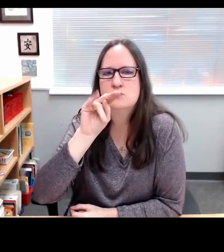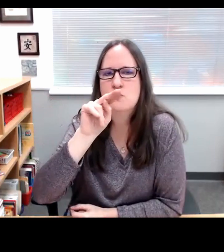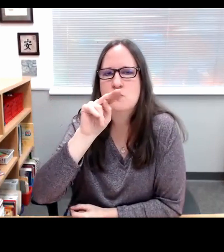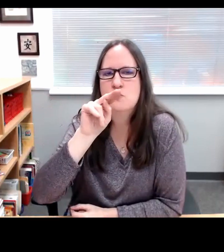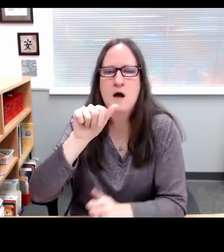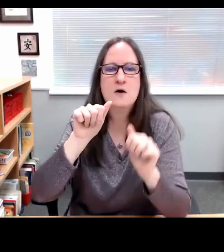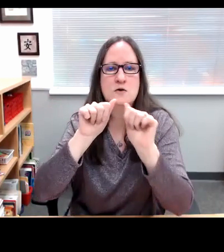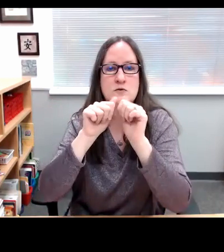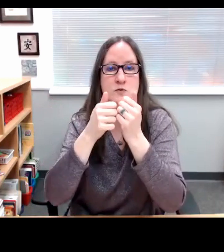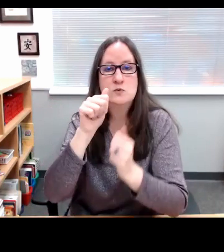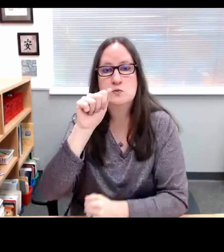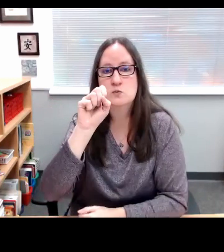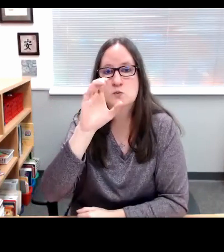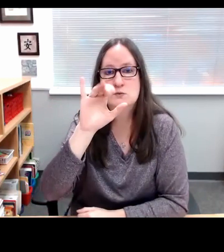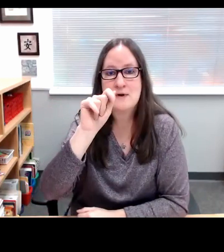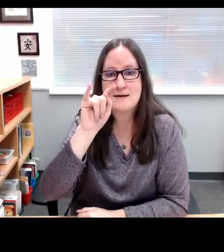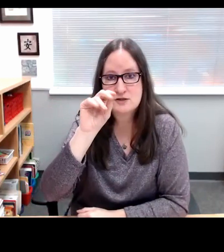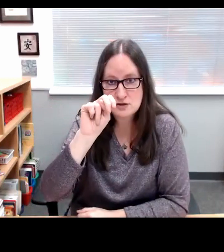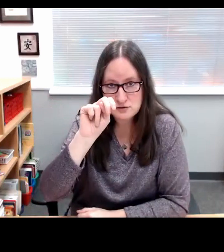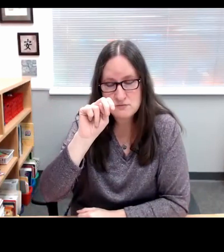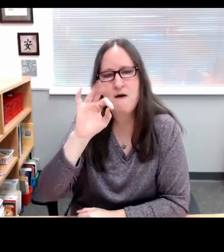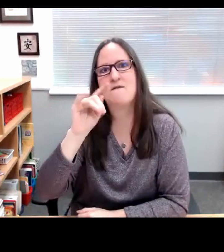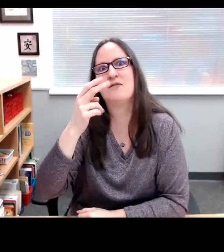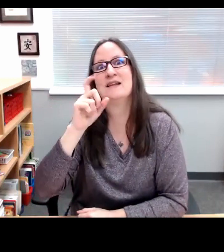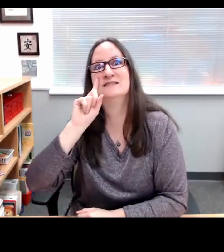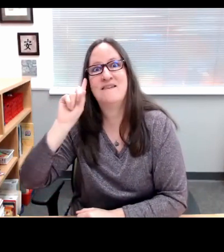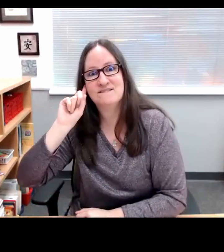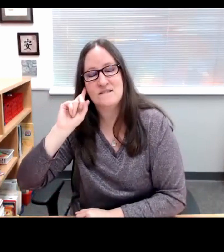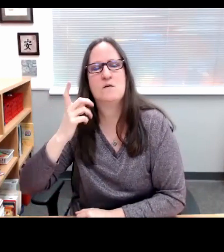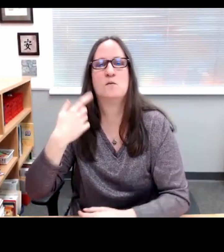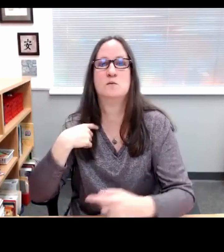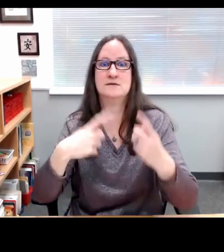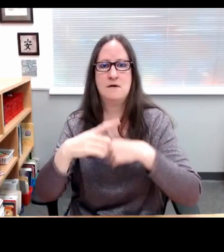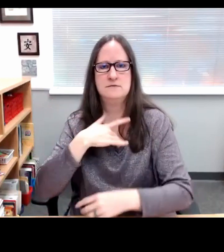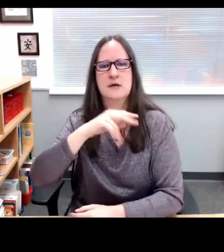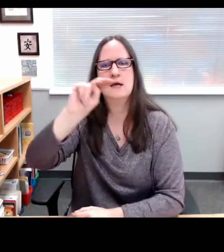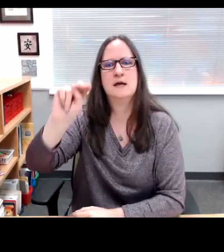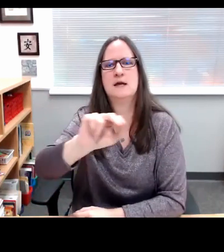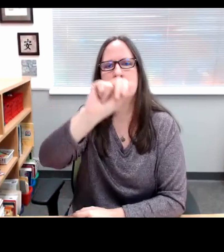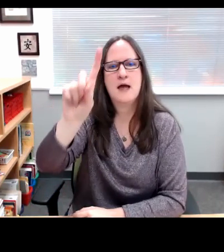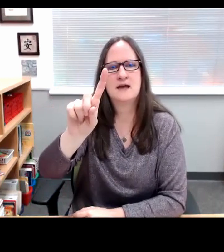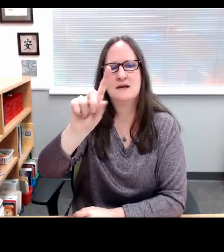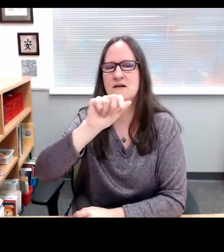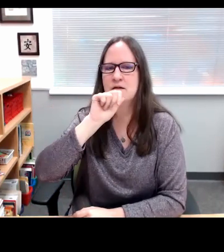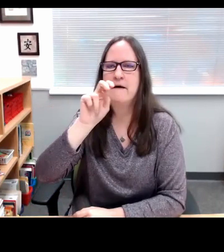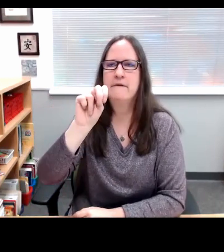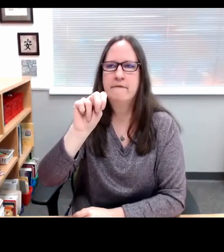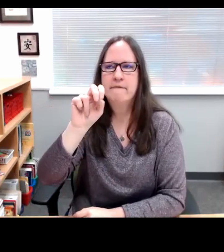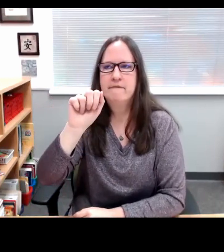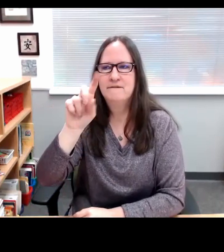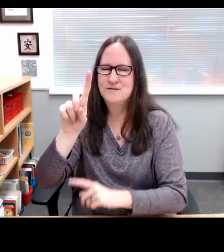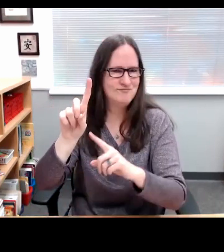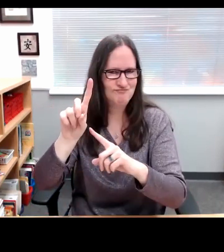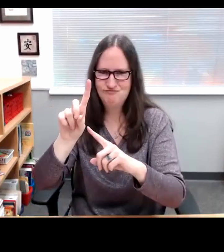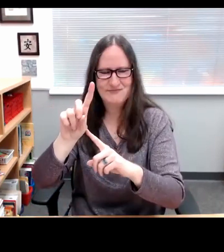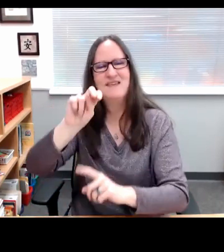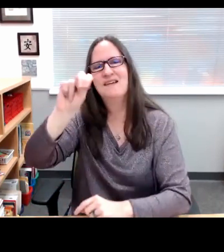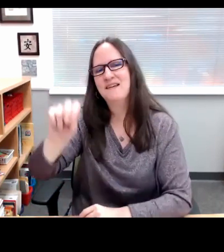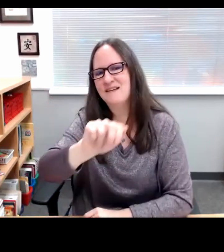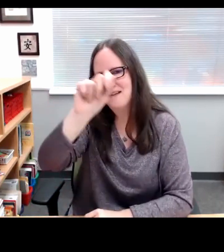called National Association of the Deaf and we will sign N A D, not just N A D,